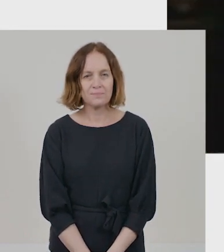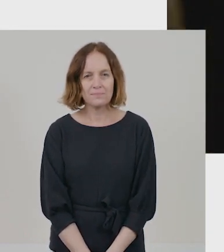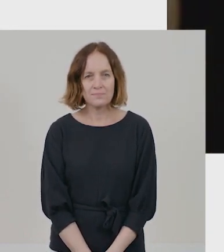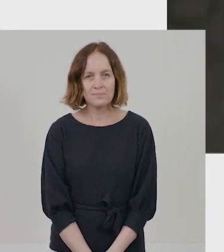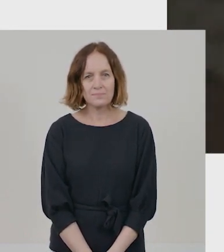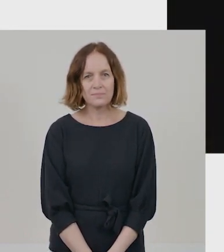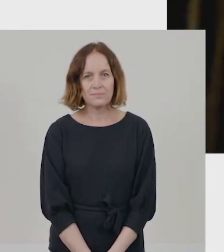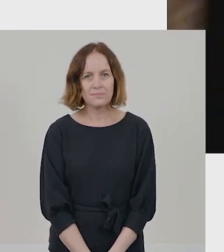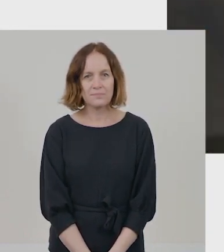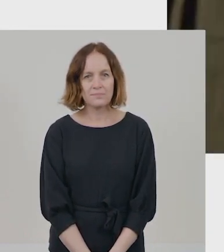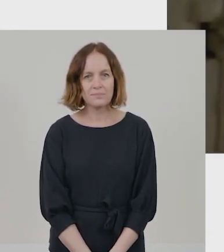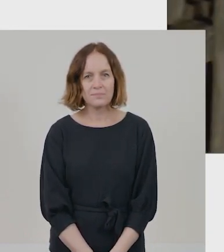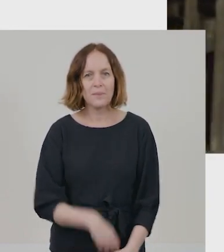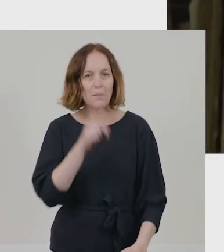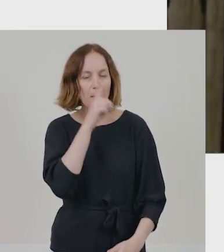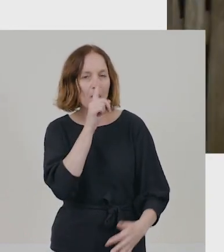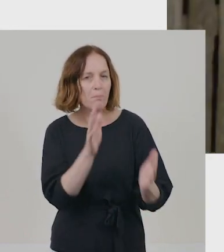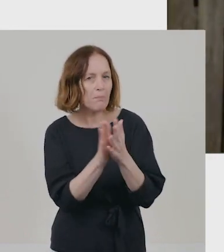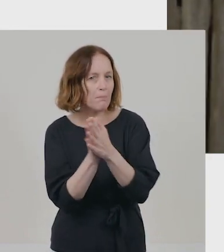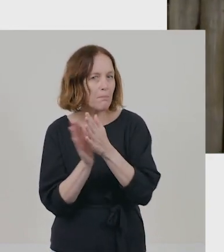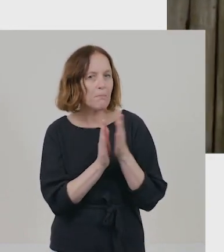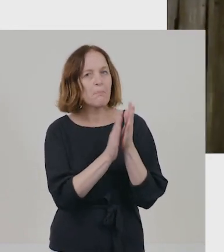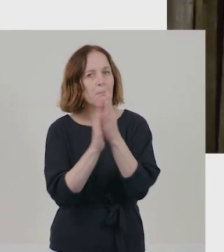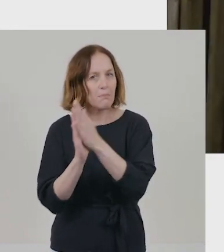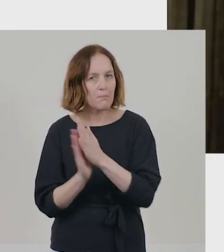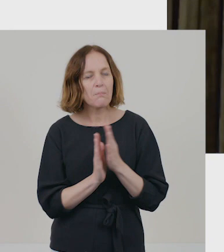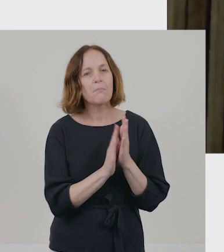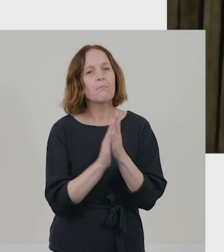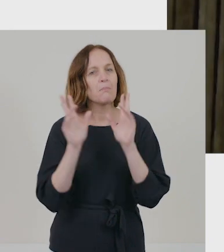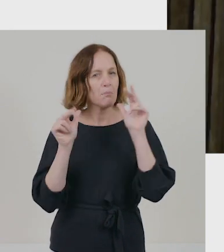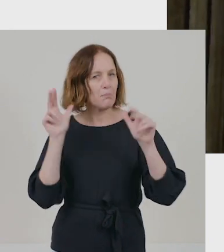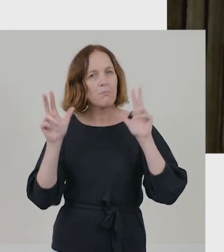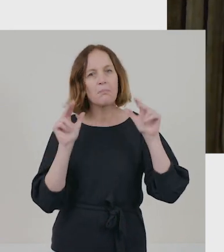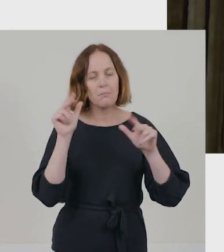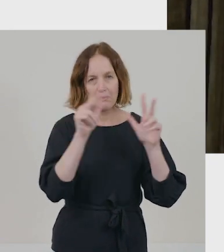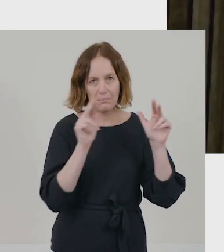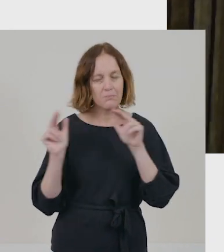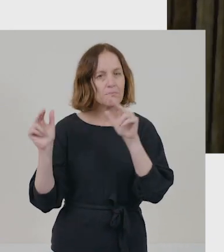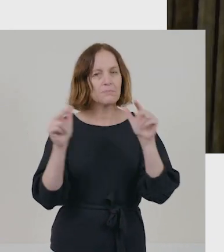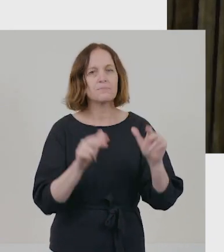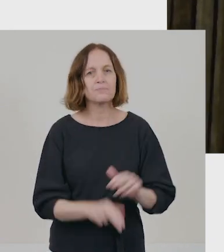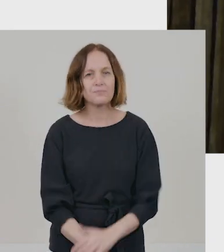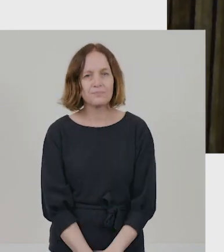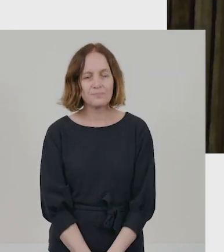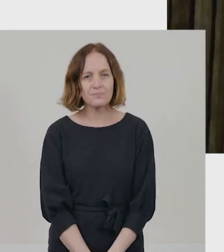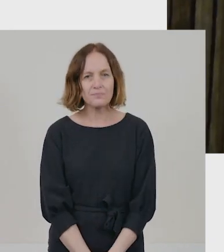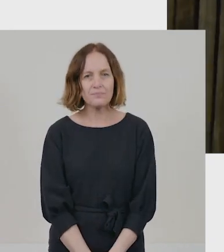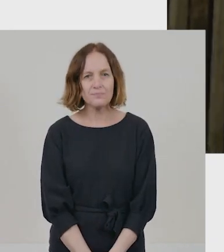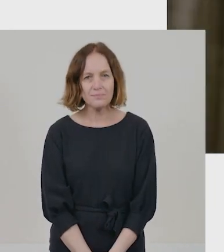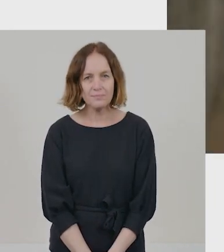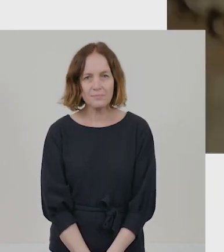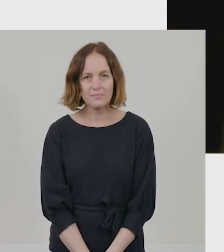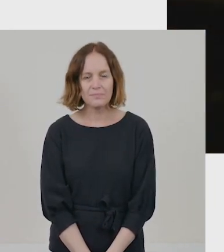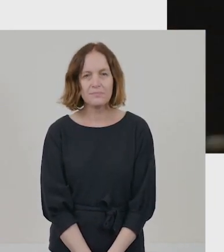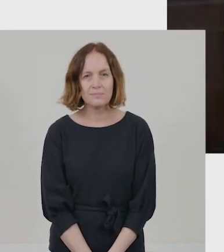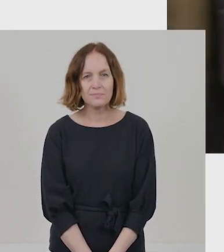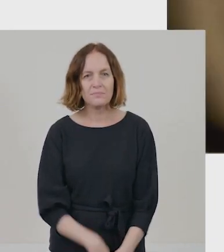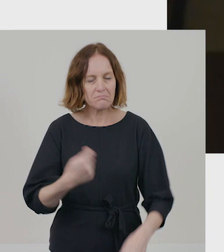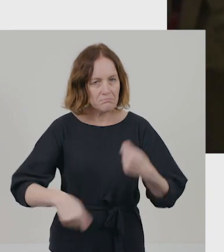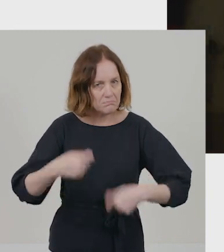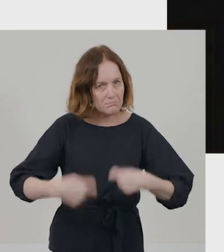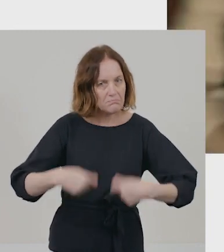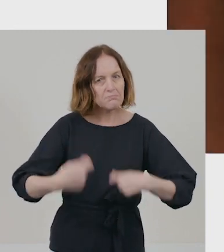[clapping]